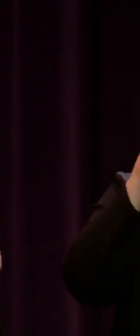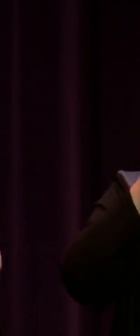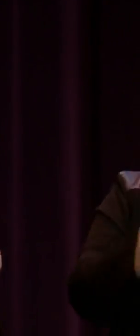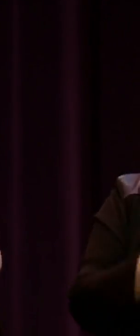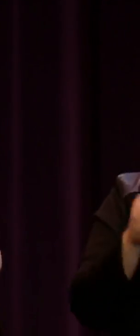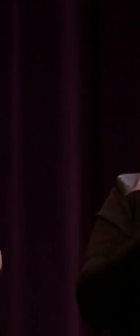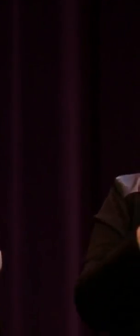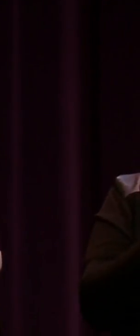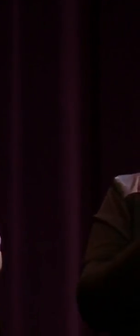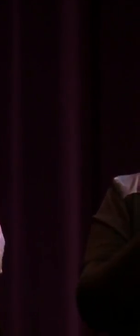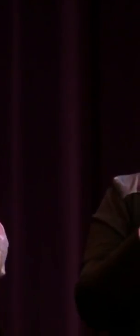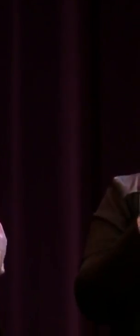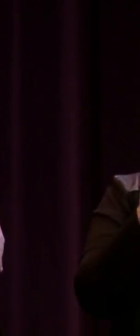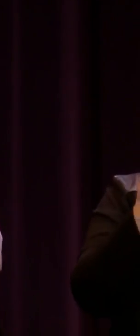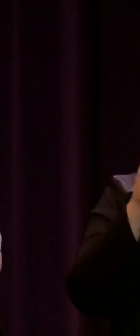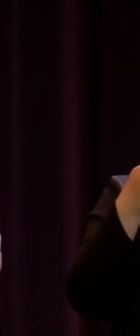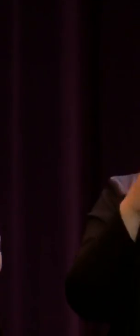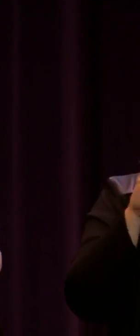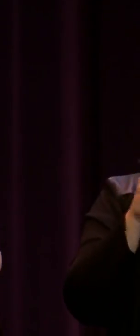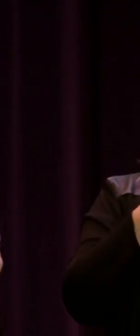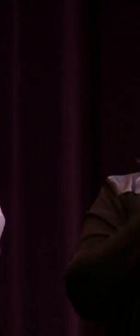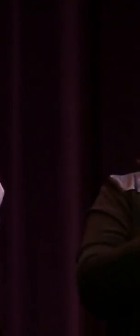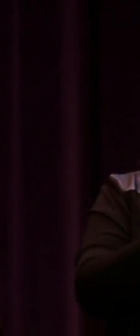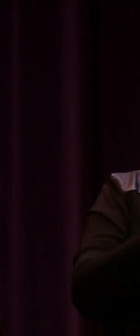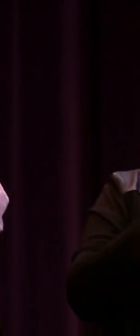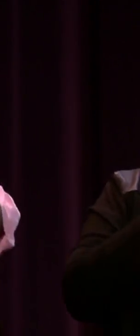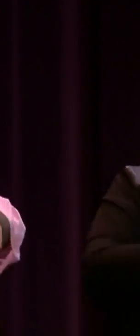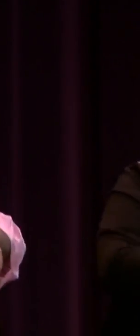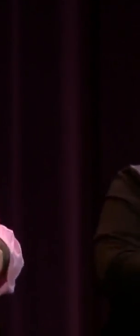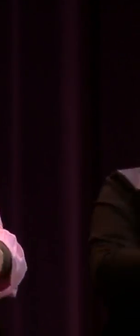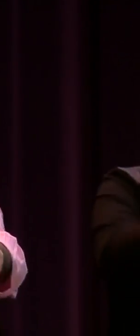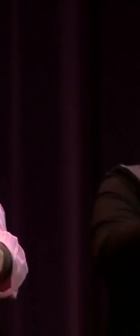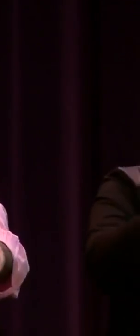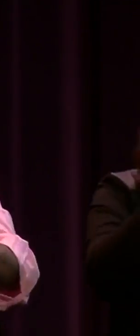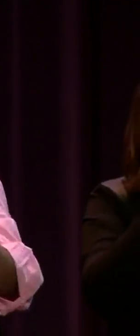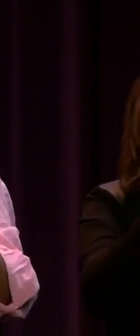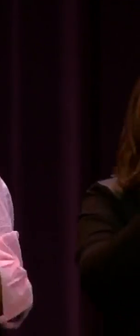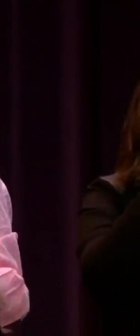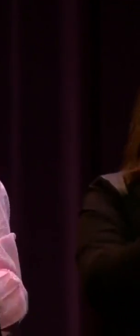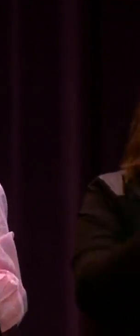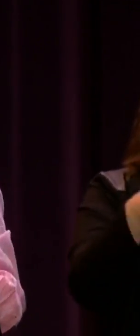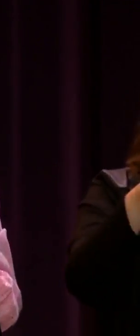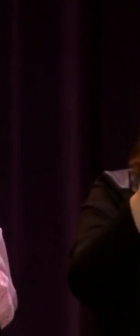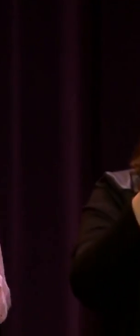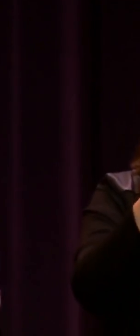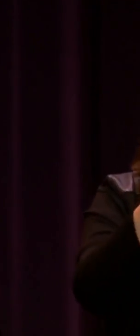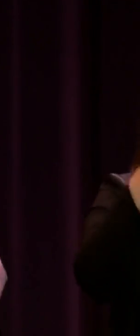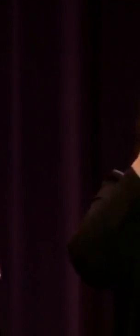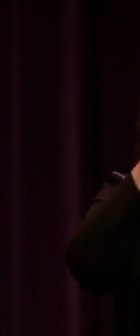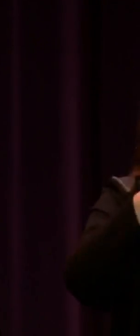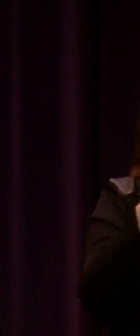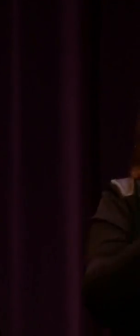I HOUNDED HER OUT THE DOOR AND I SAID, IS IT GOING TO BE IN THE PLATFORM? AND YOU KNOW YOU'RE IN TROUBLE IN WASHINGTON WHEN THEY START